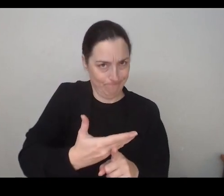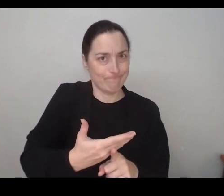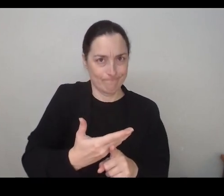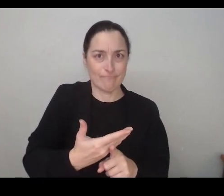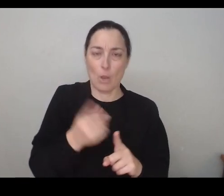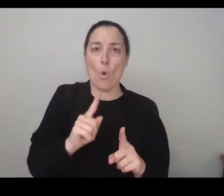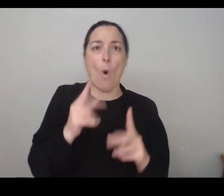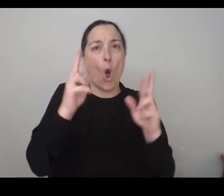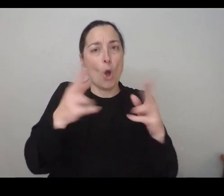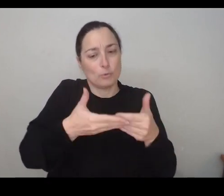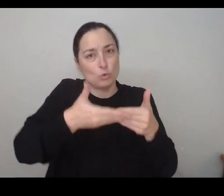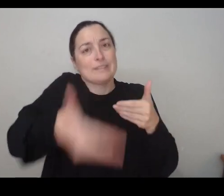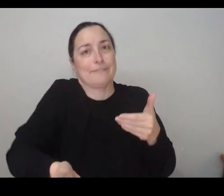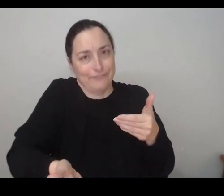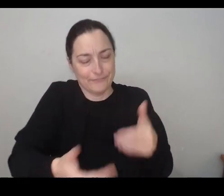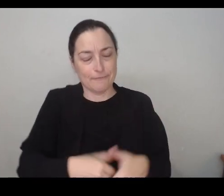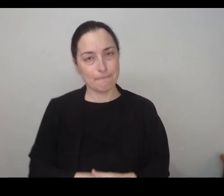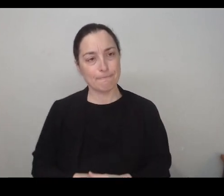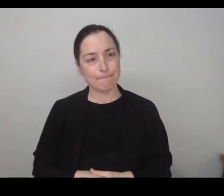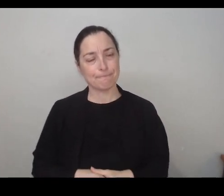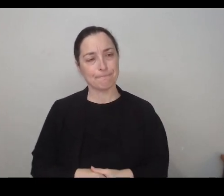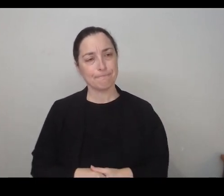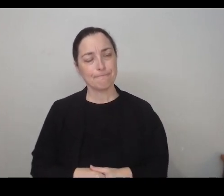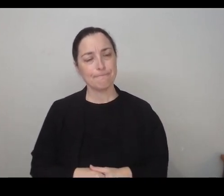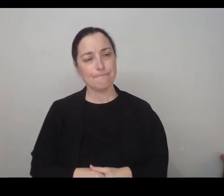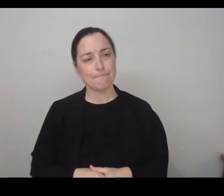And when we look at it, it's very striking to see